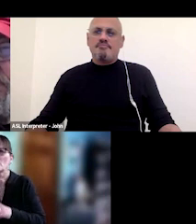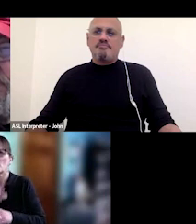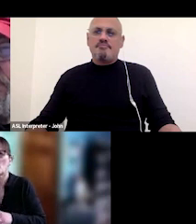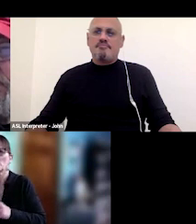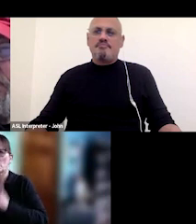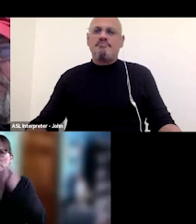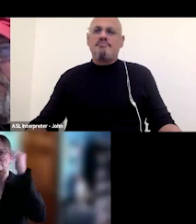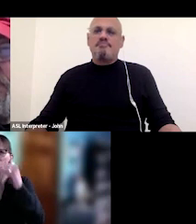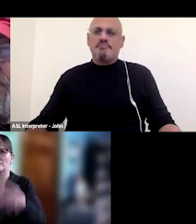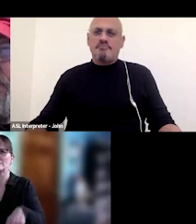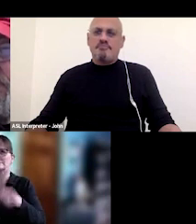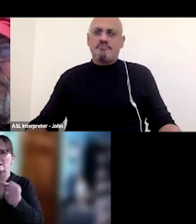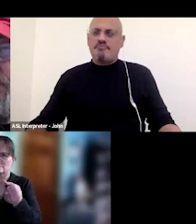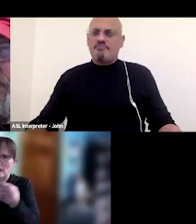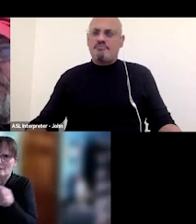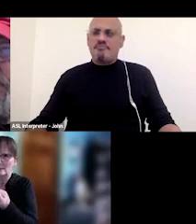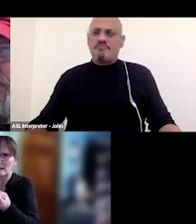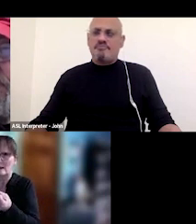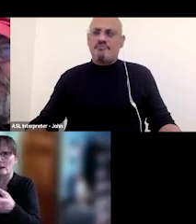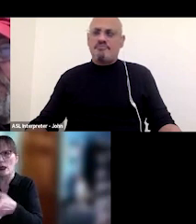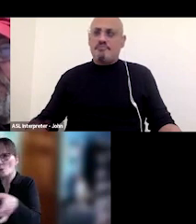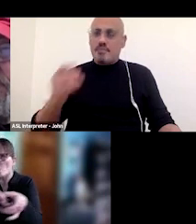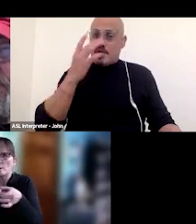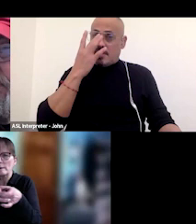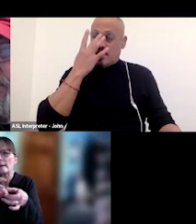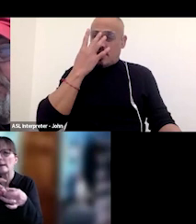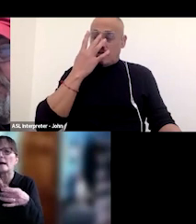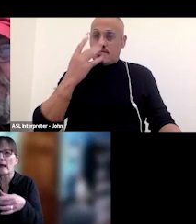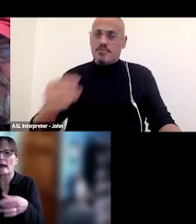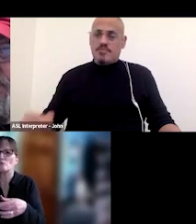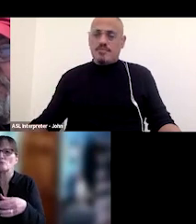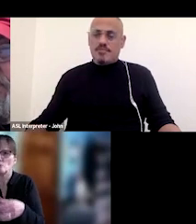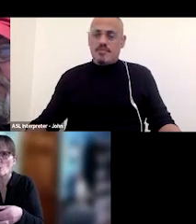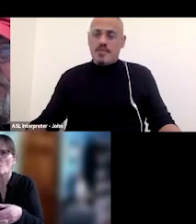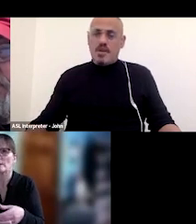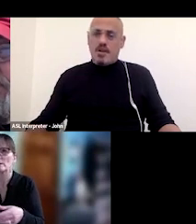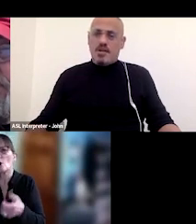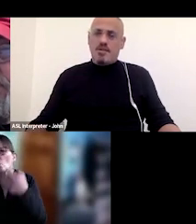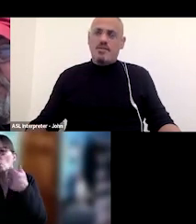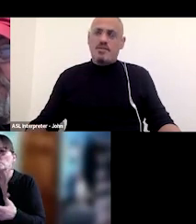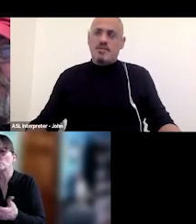it takes advocating, coordinating, and knowing what services is available,